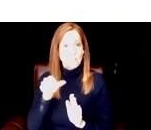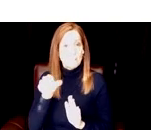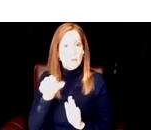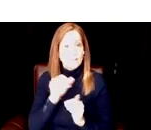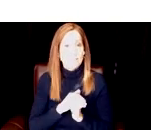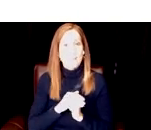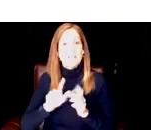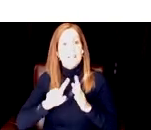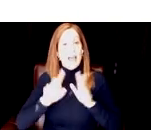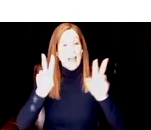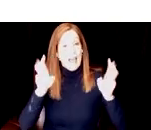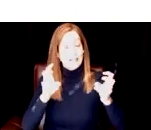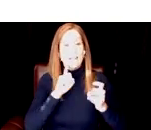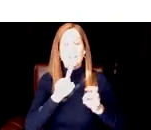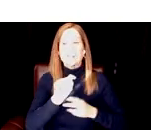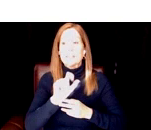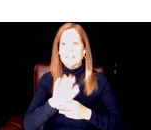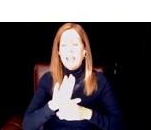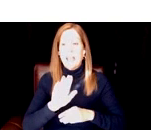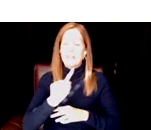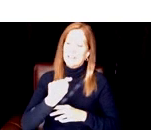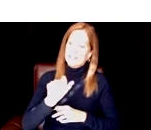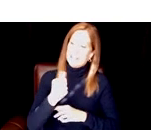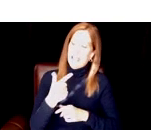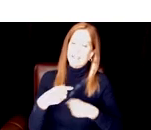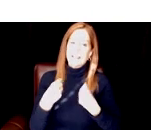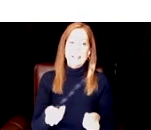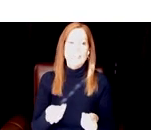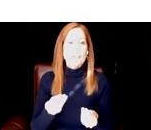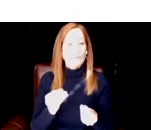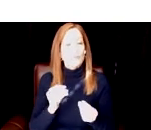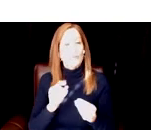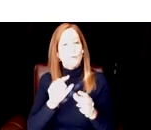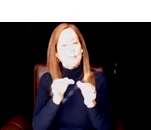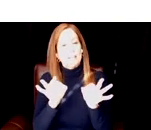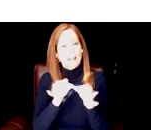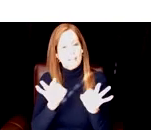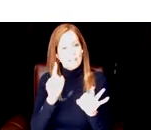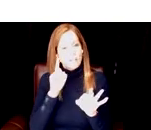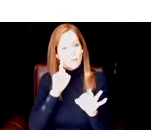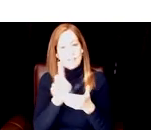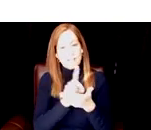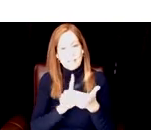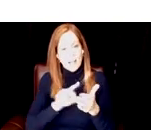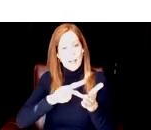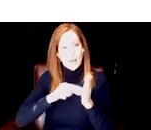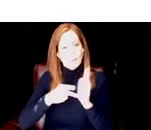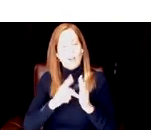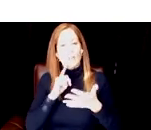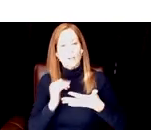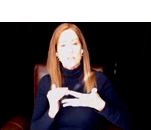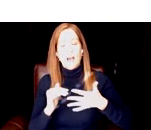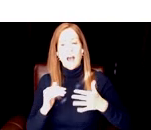They're tags given to text to define its style and purpose. Headings also establish the hierarchy of the content of the page.